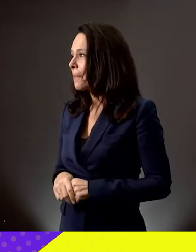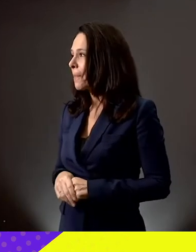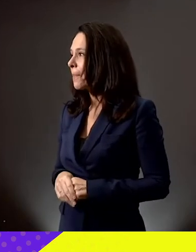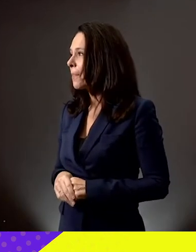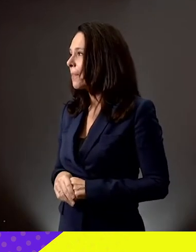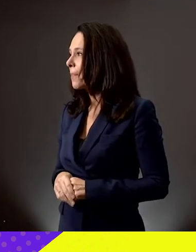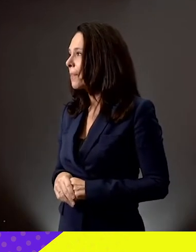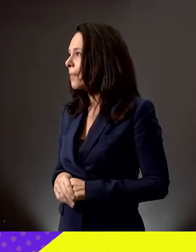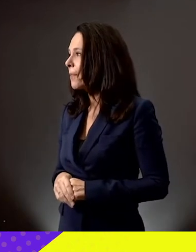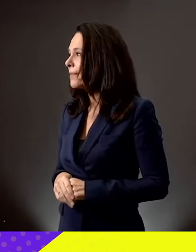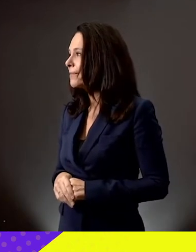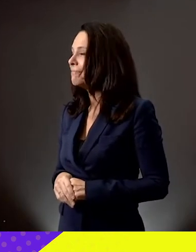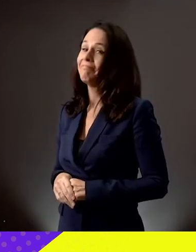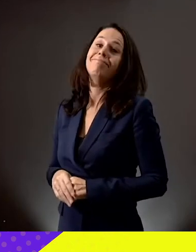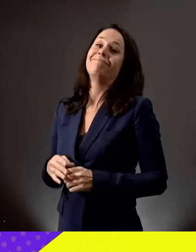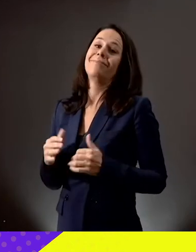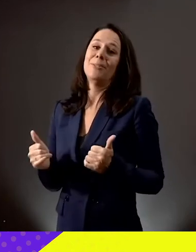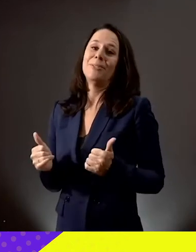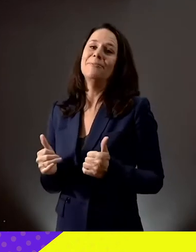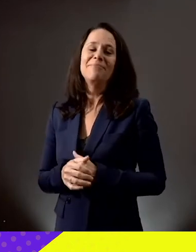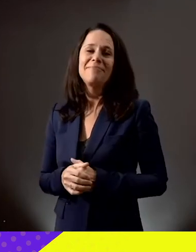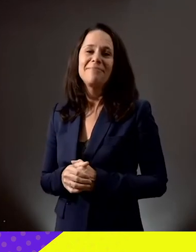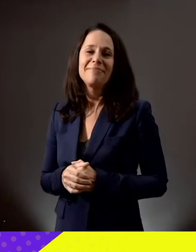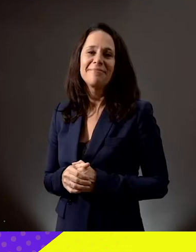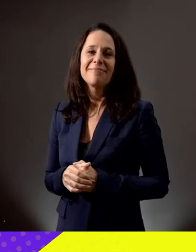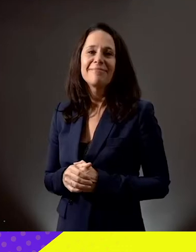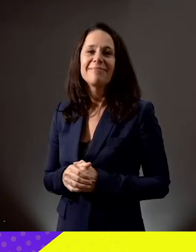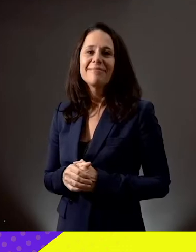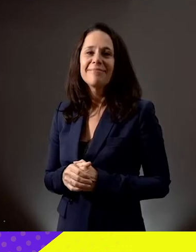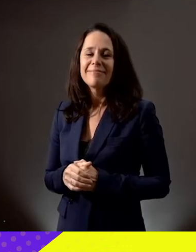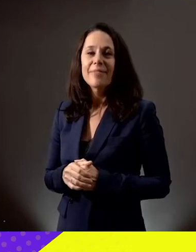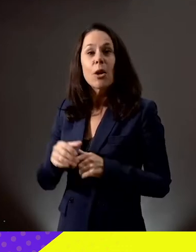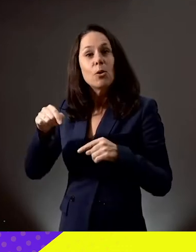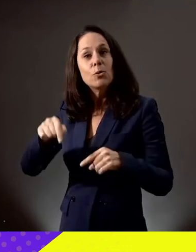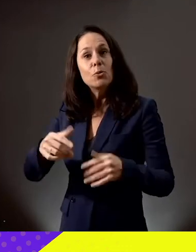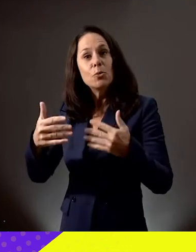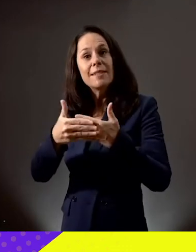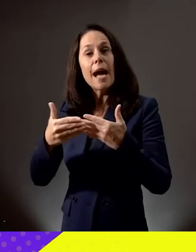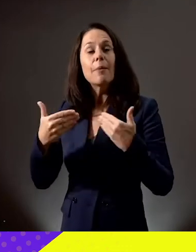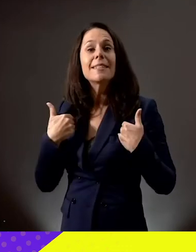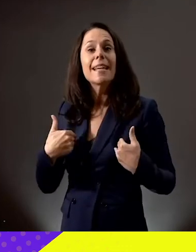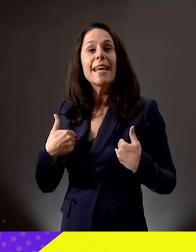Alright then, ladies and gentlemen, I will now announce the nominees...